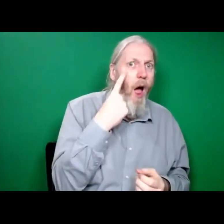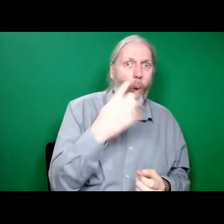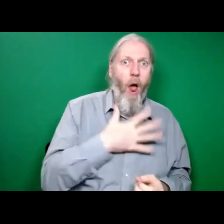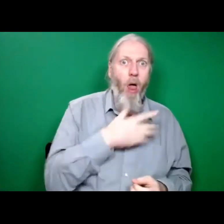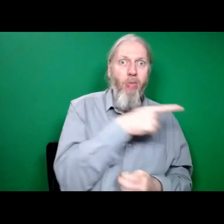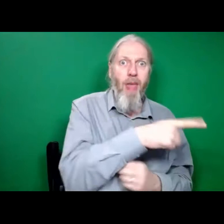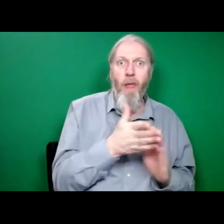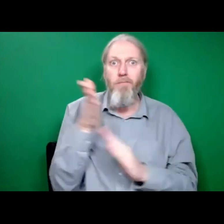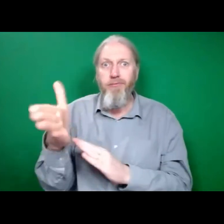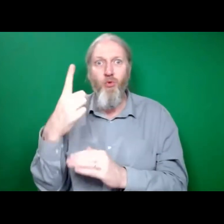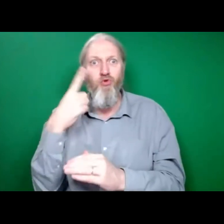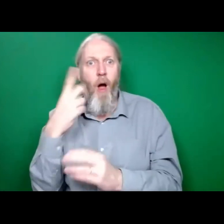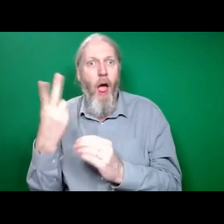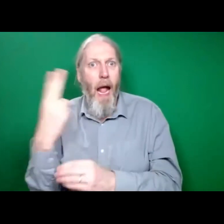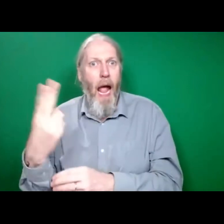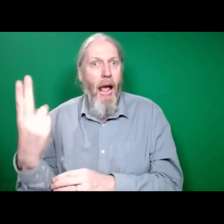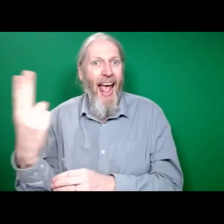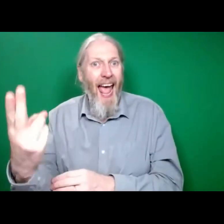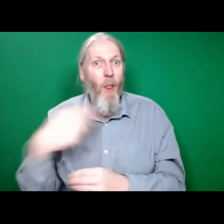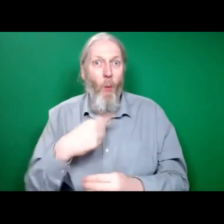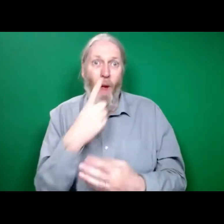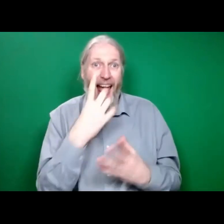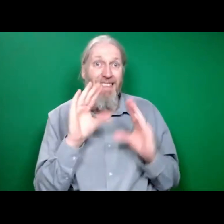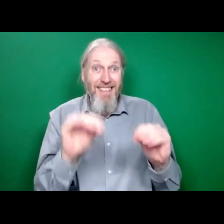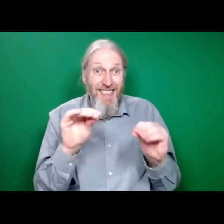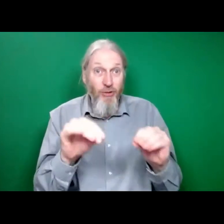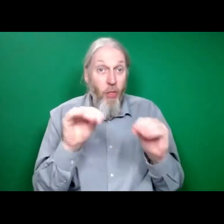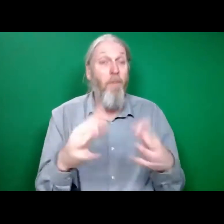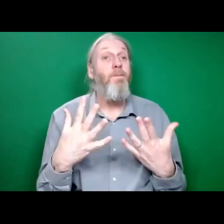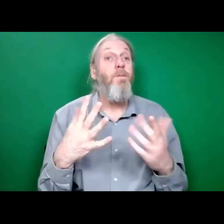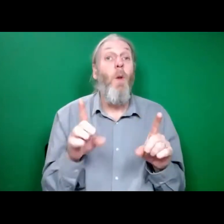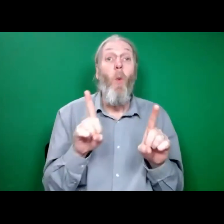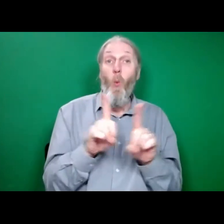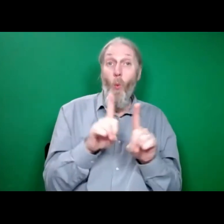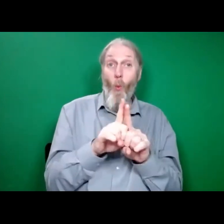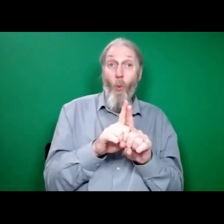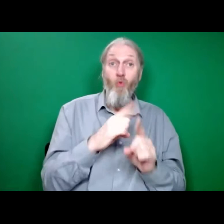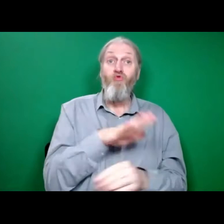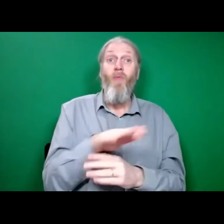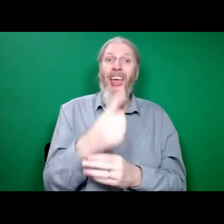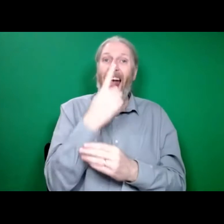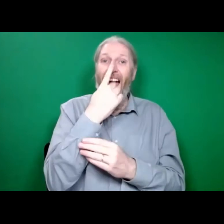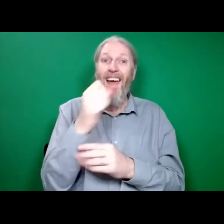From our point of view, I think it's important to meet people where they are. You know, like where are people on their journey?